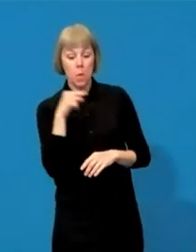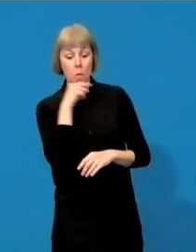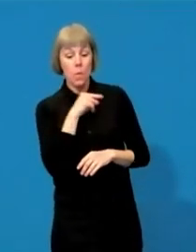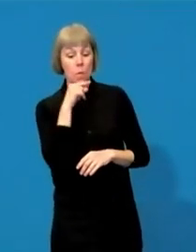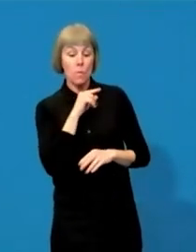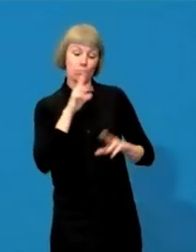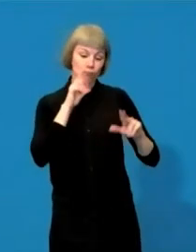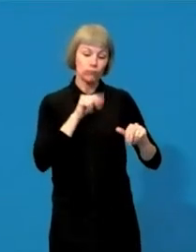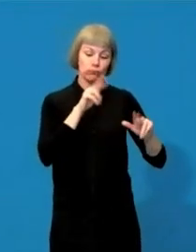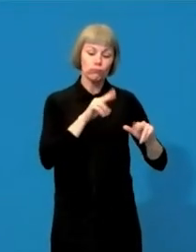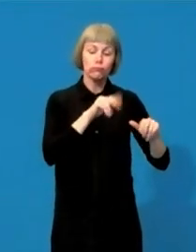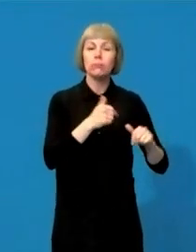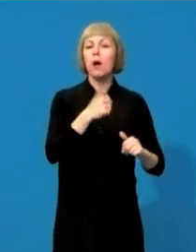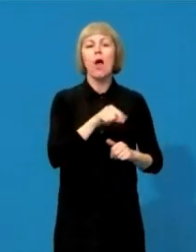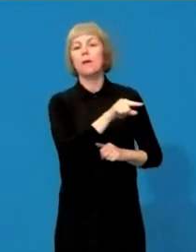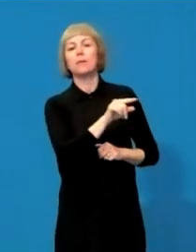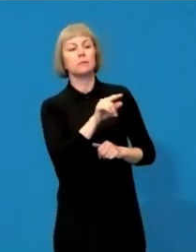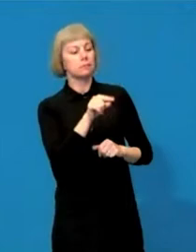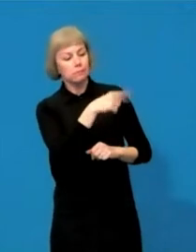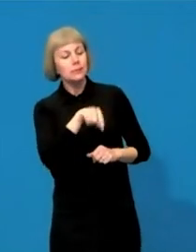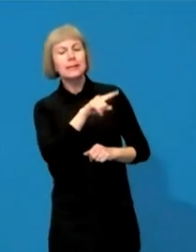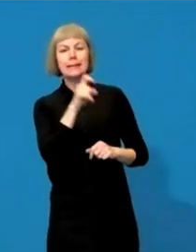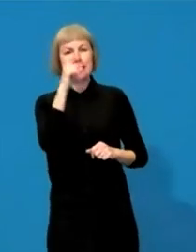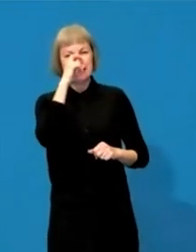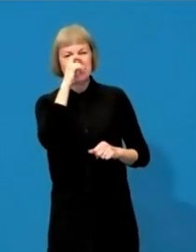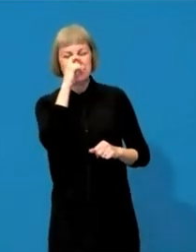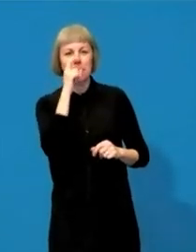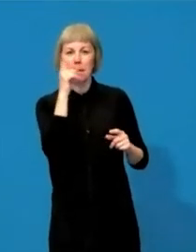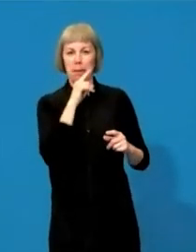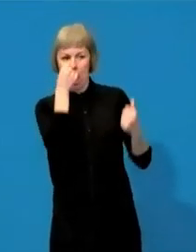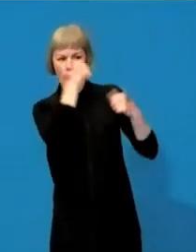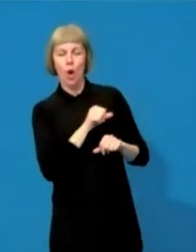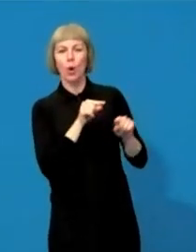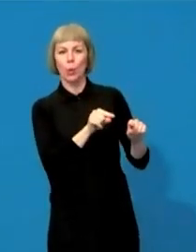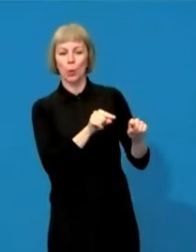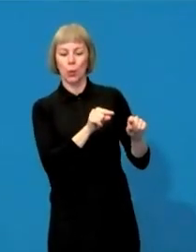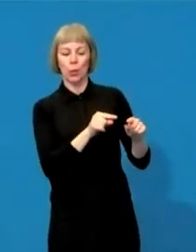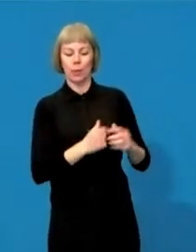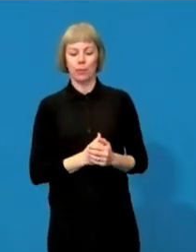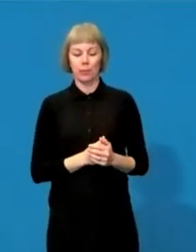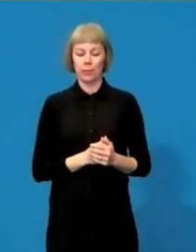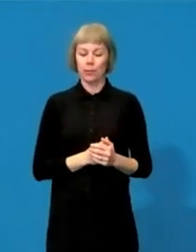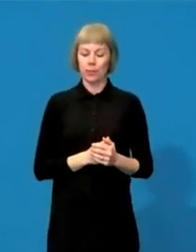Bubbaboy, like my sisters and that's - you know, like - and that's another thing.